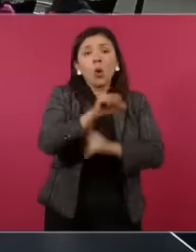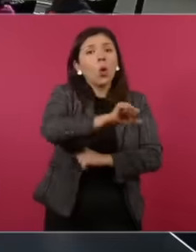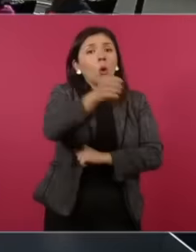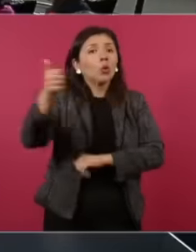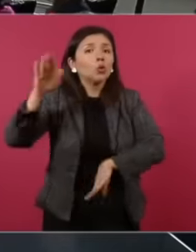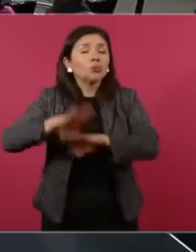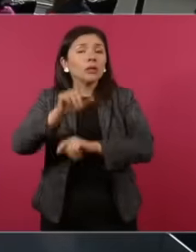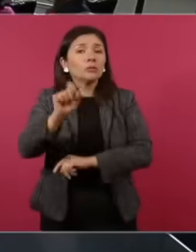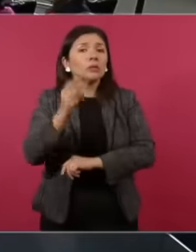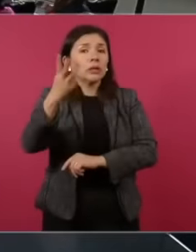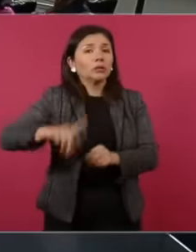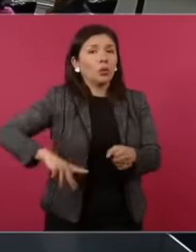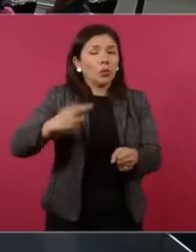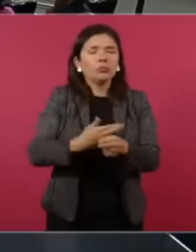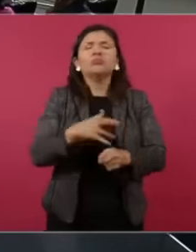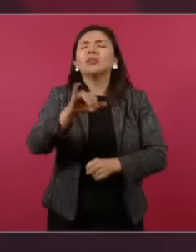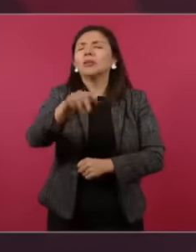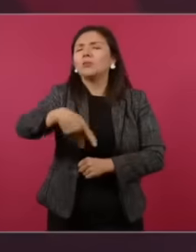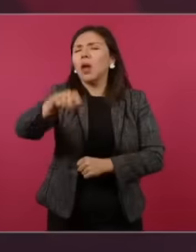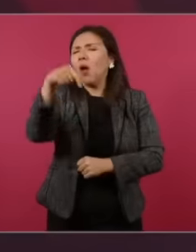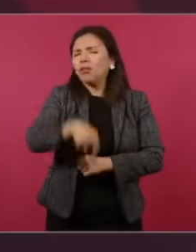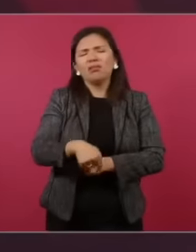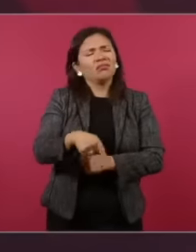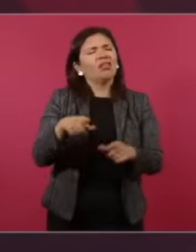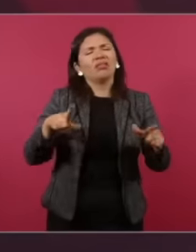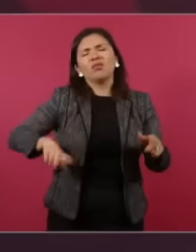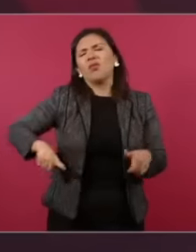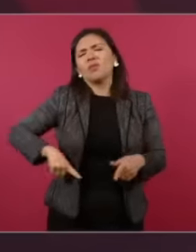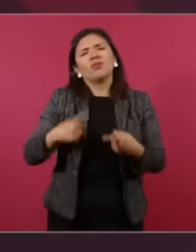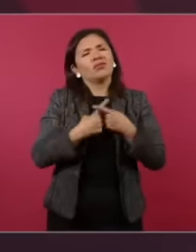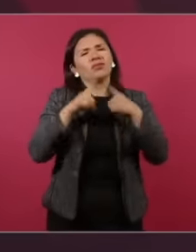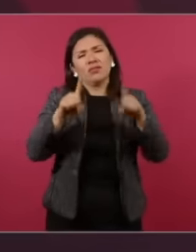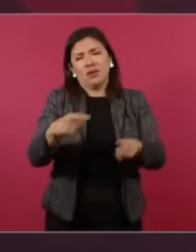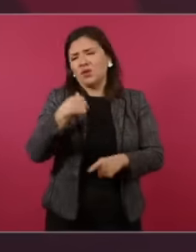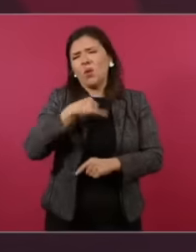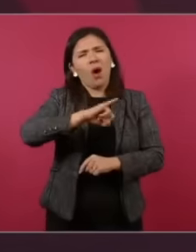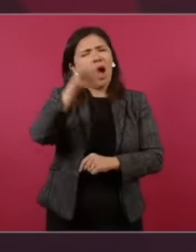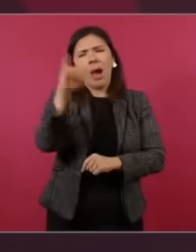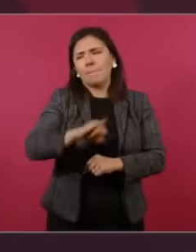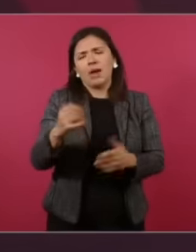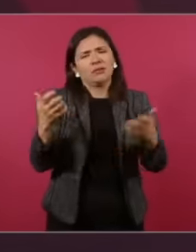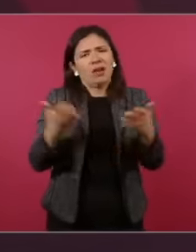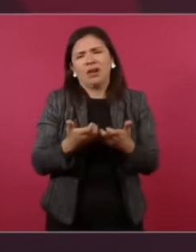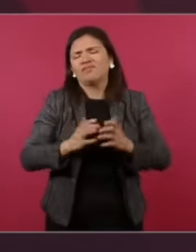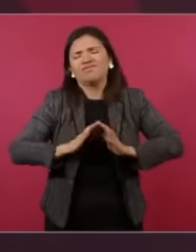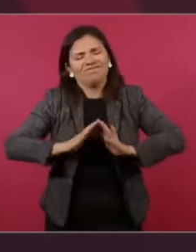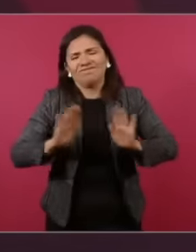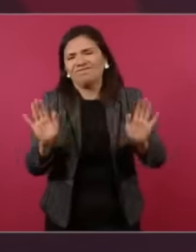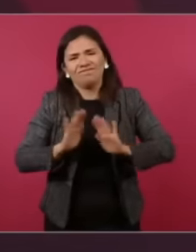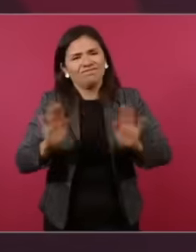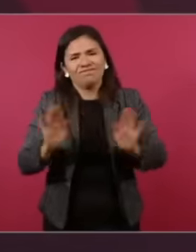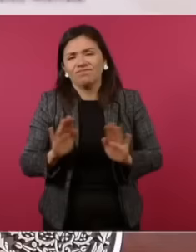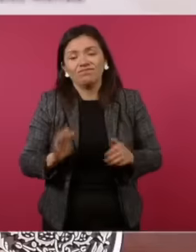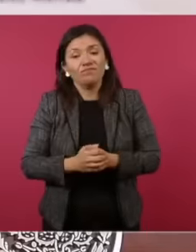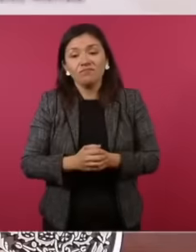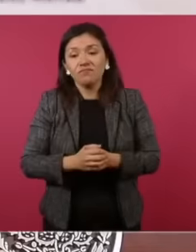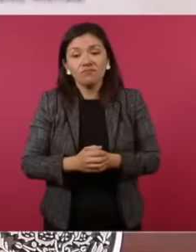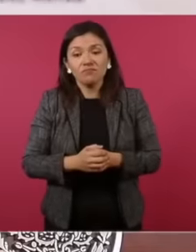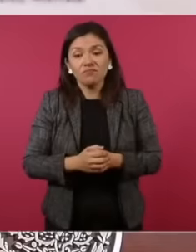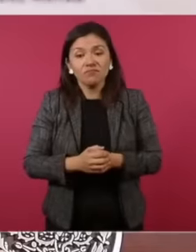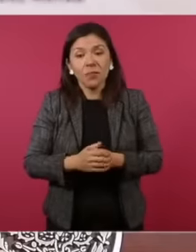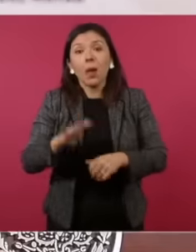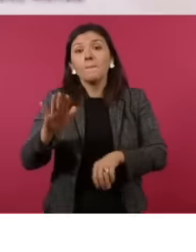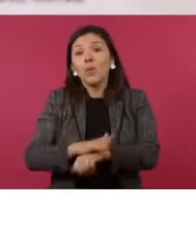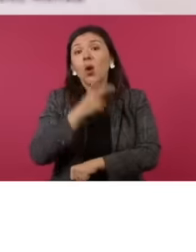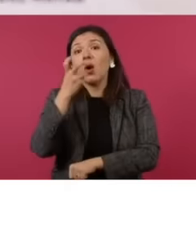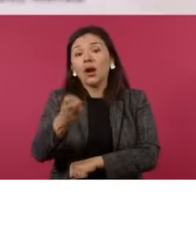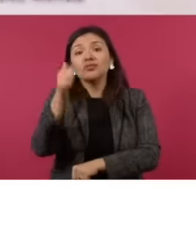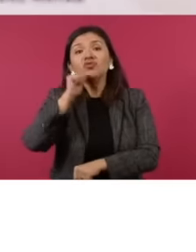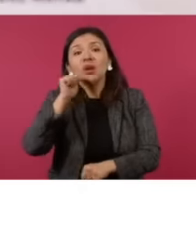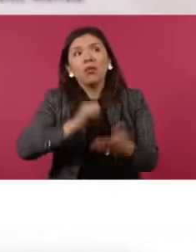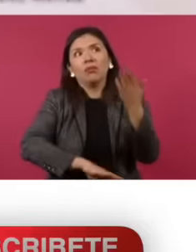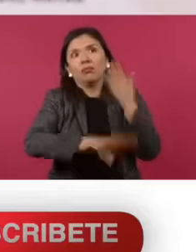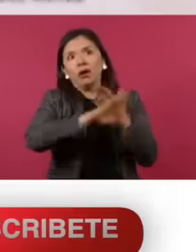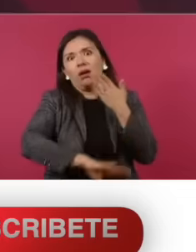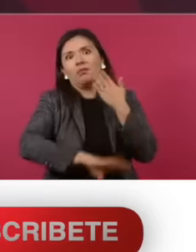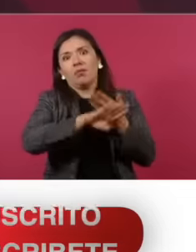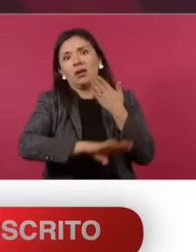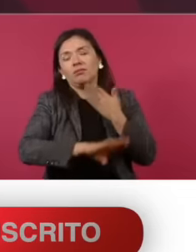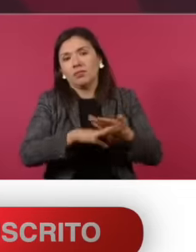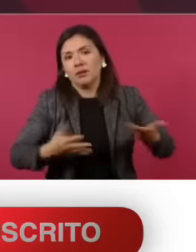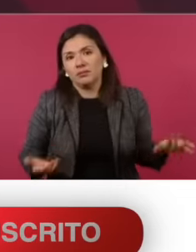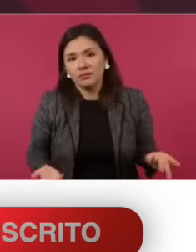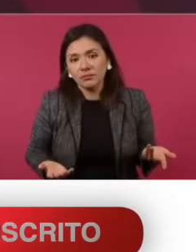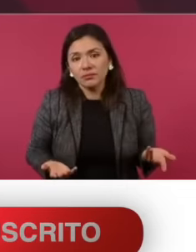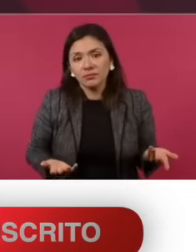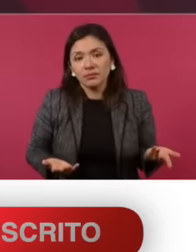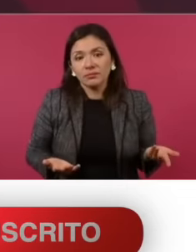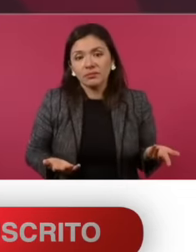but here we do not do that, we have never done it and this and that is why the attacks are because